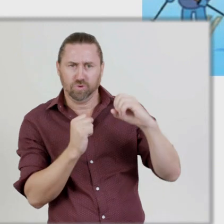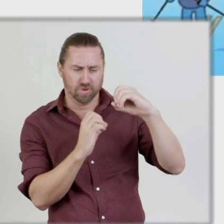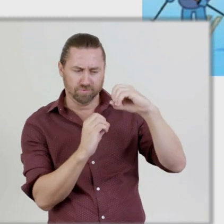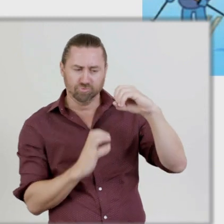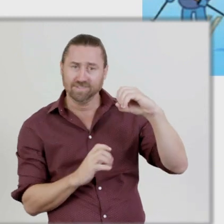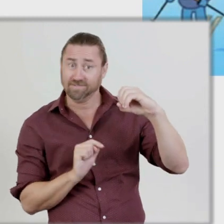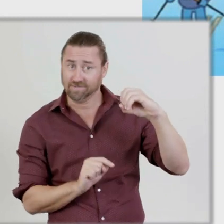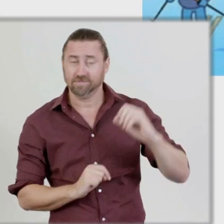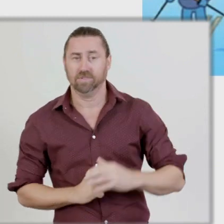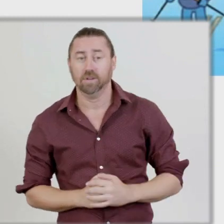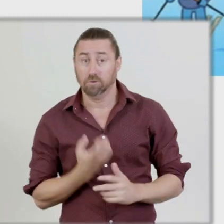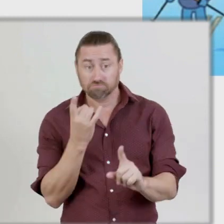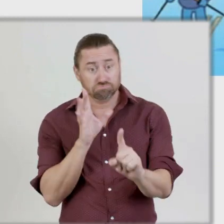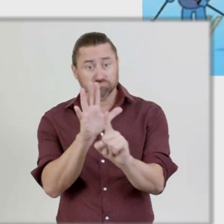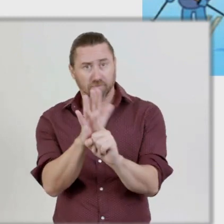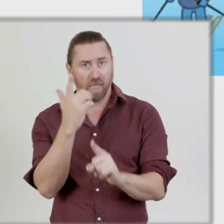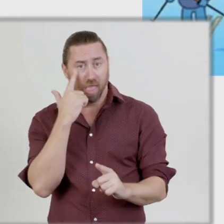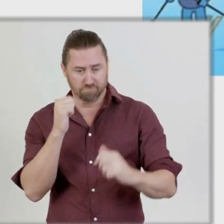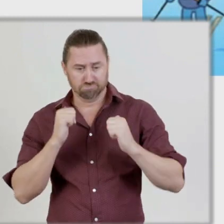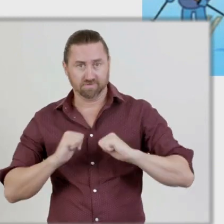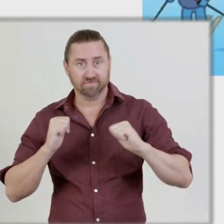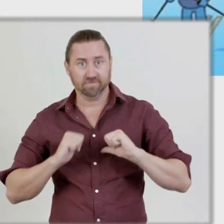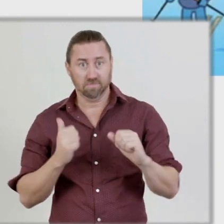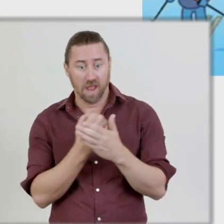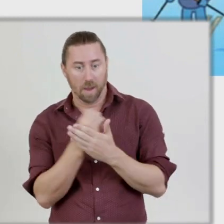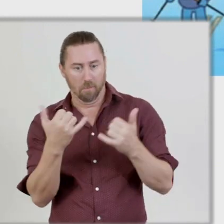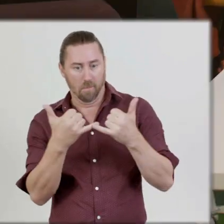Now it's your turn to use a number line to solve problems.